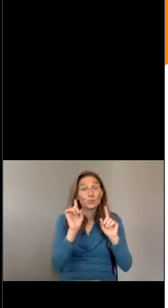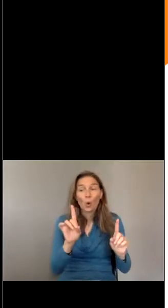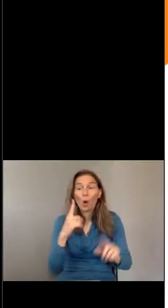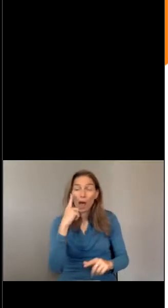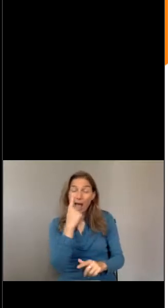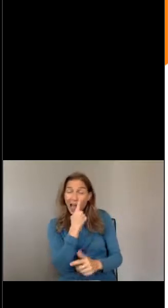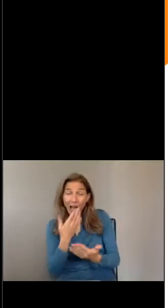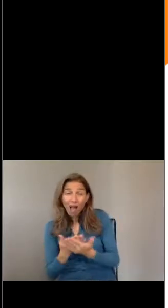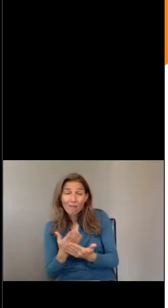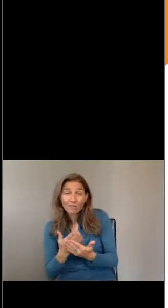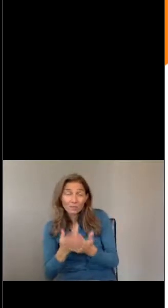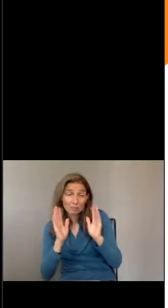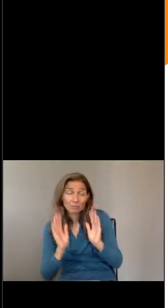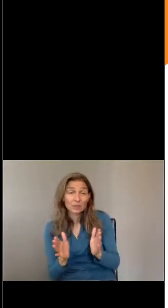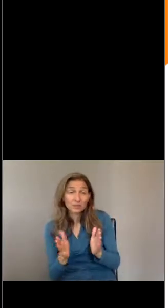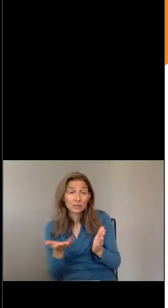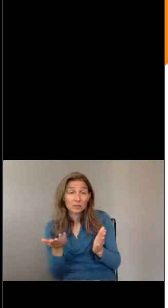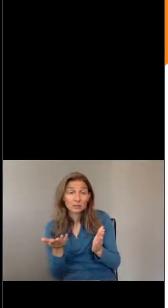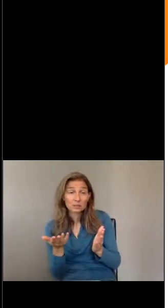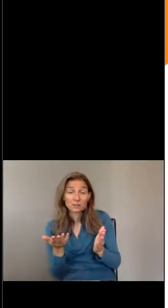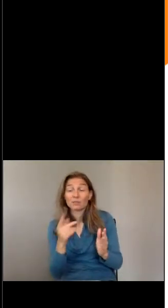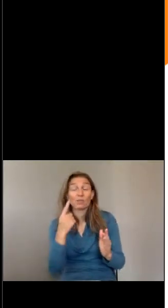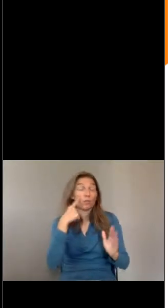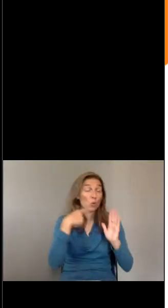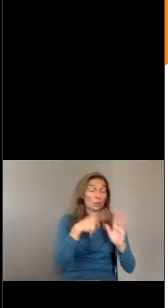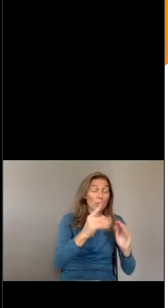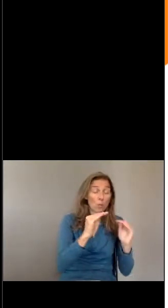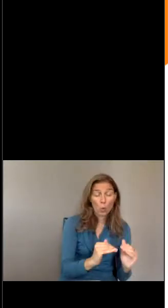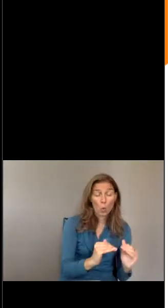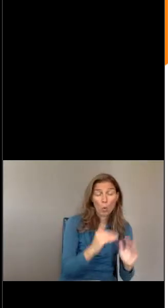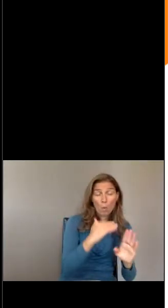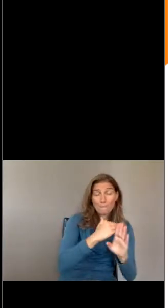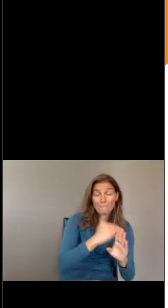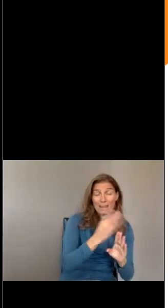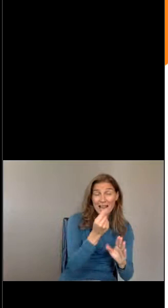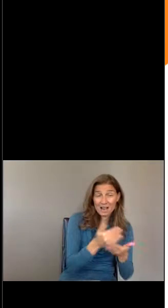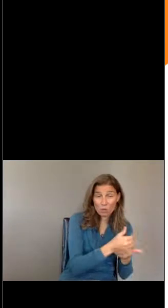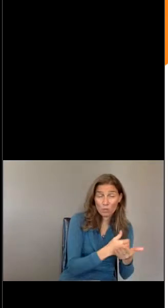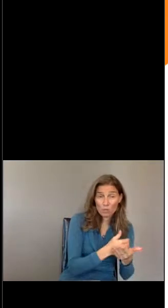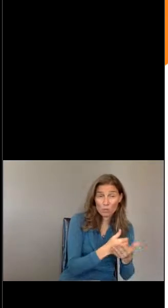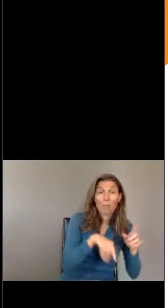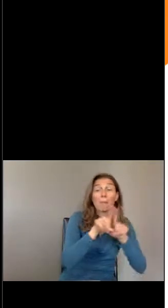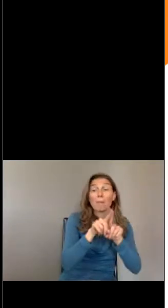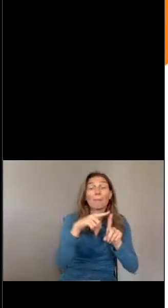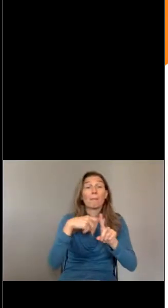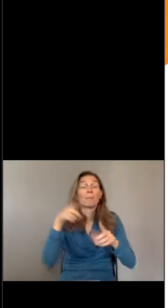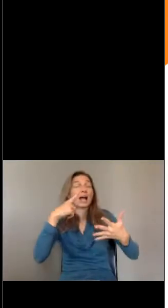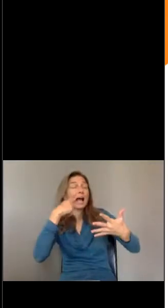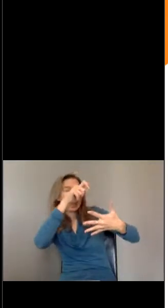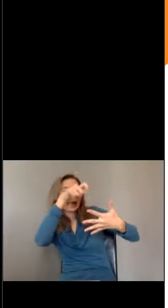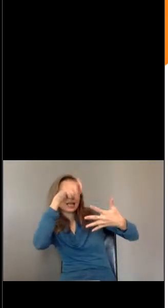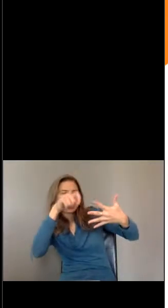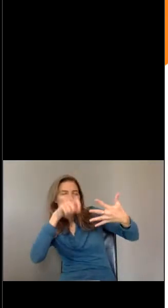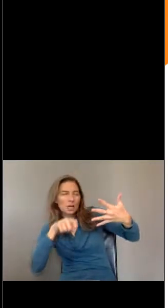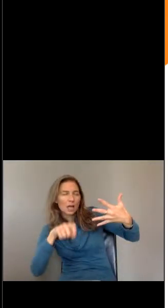in low and middle-income countries and what are the indicators that we can develop in order to measure these schemes.